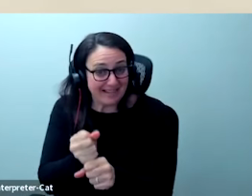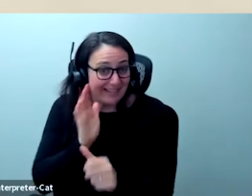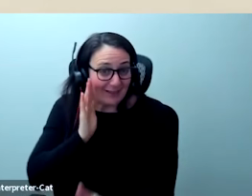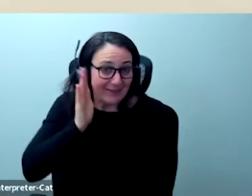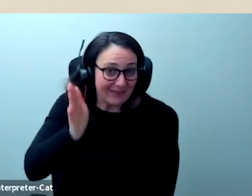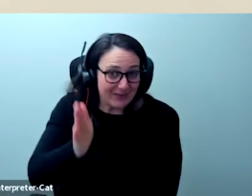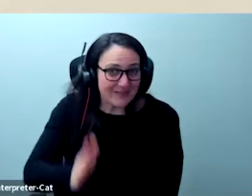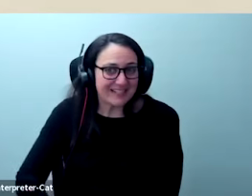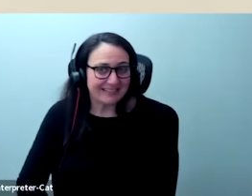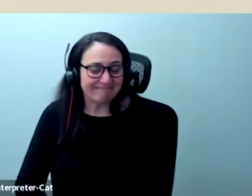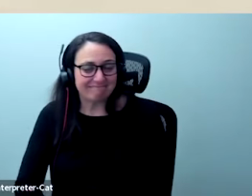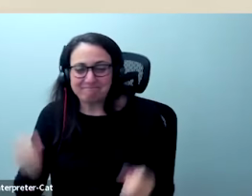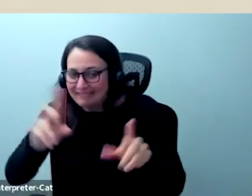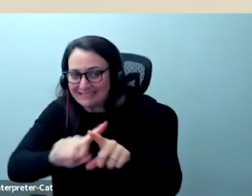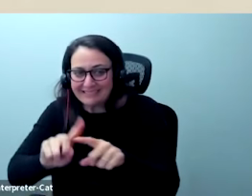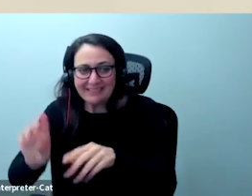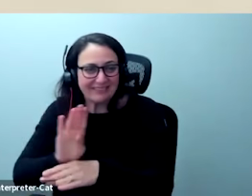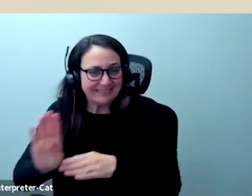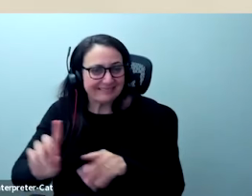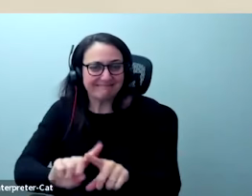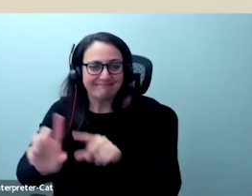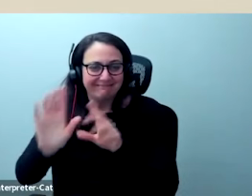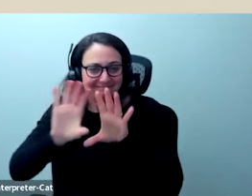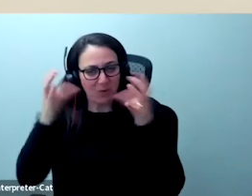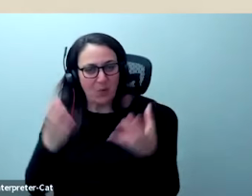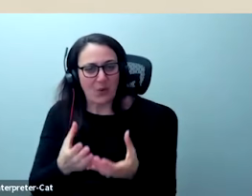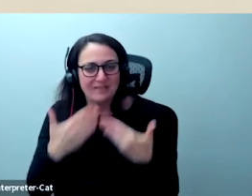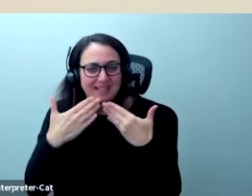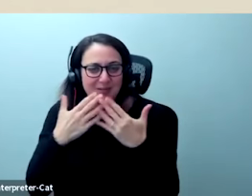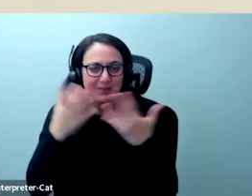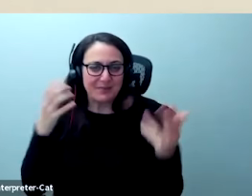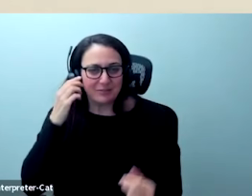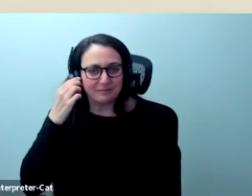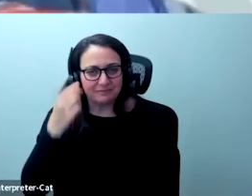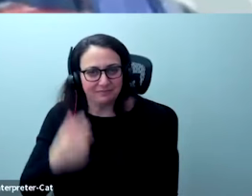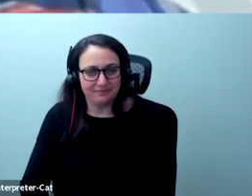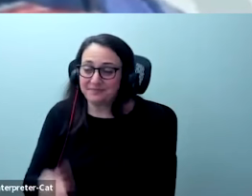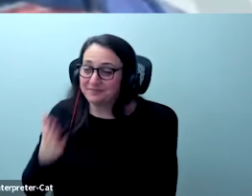across all industries, across the world. So thanks so much. Thank you, Samantha,